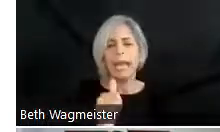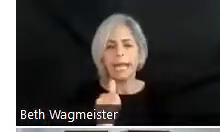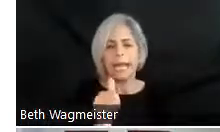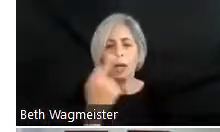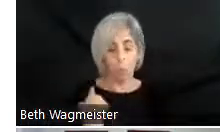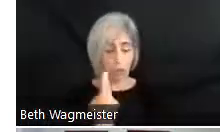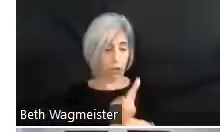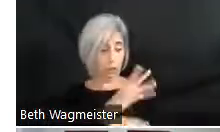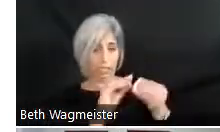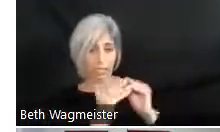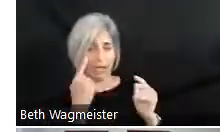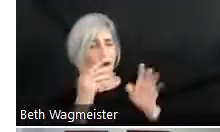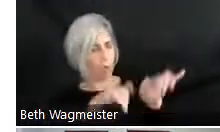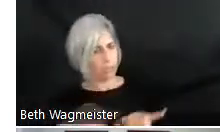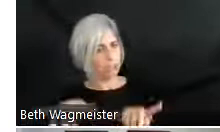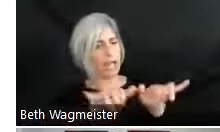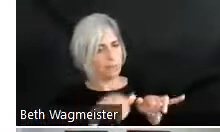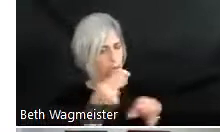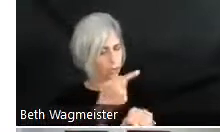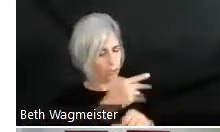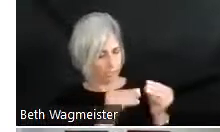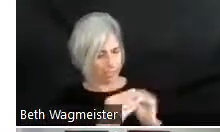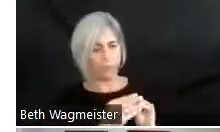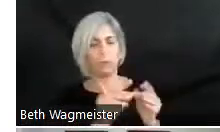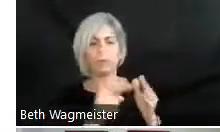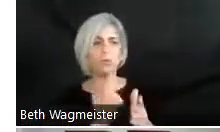it's common to use this number in our industry. We started to tell people lots of lawsuits